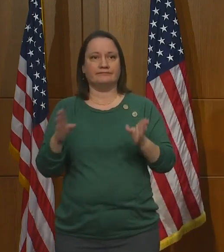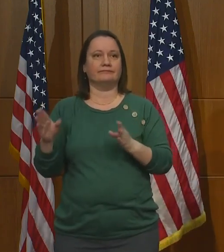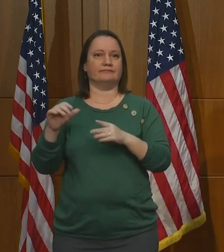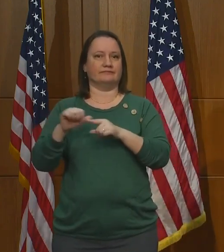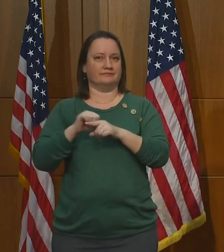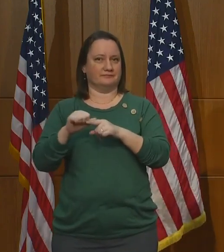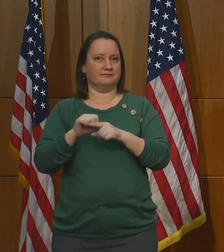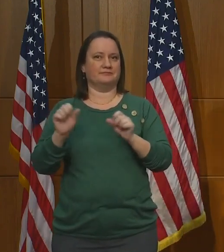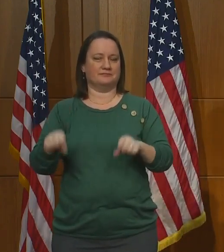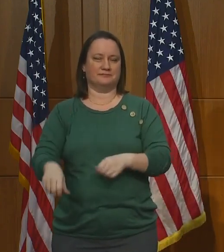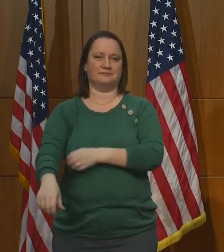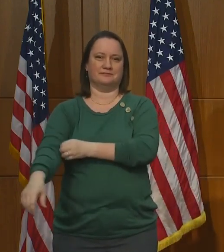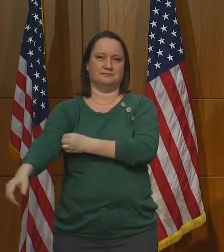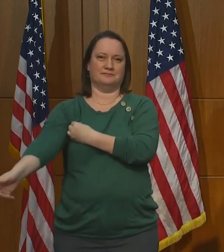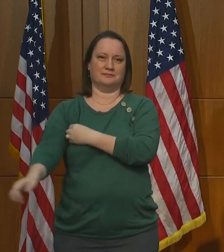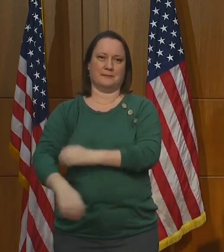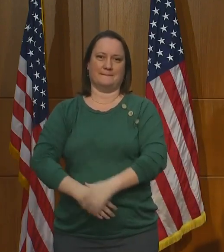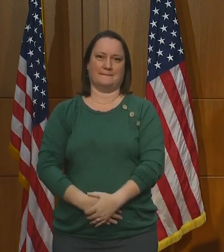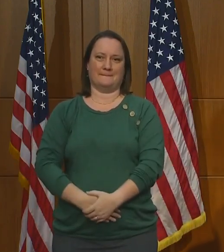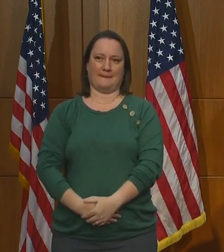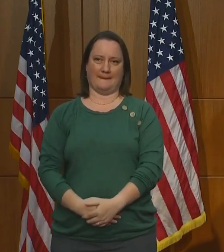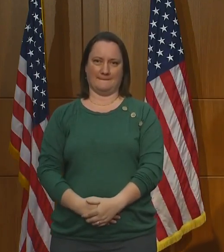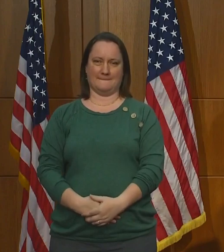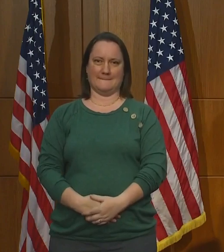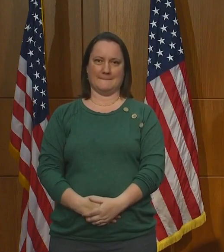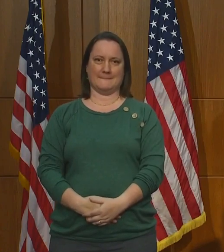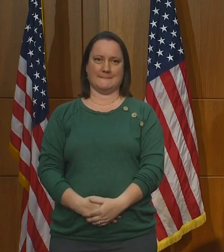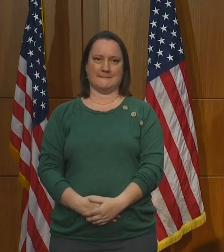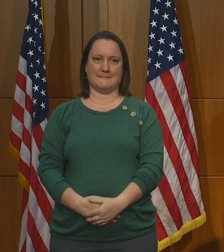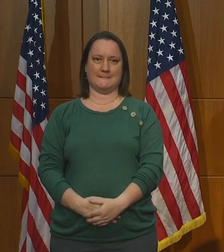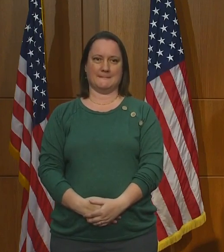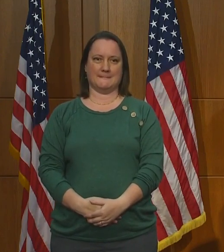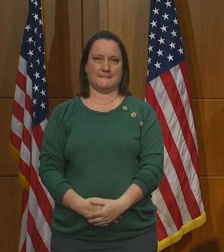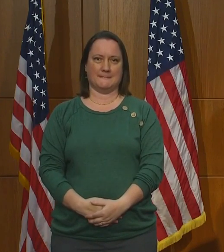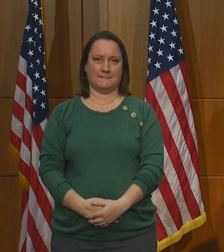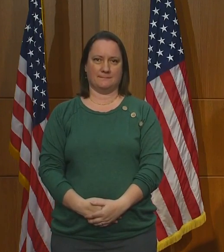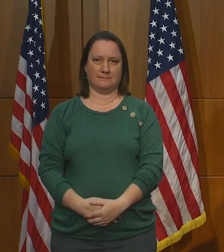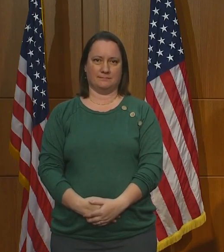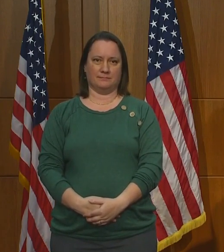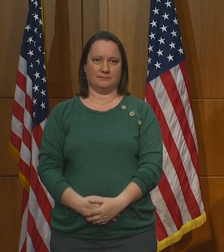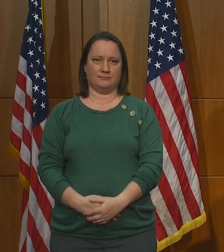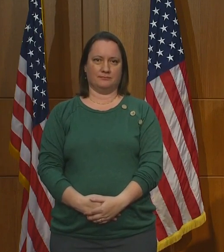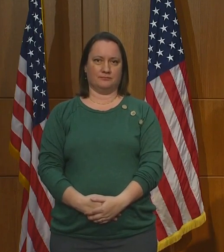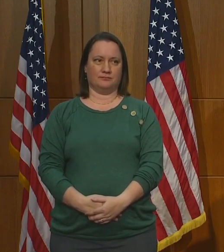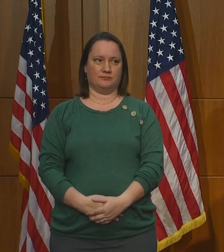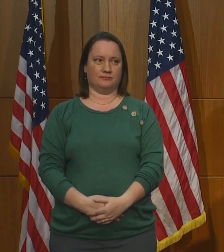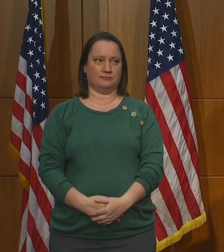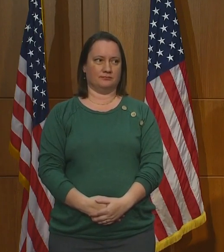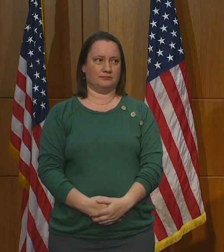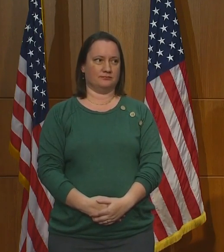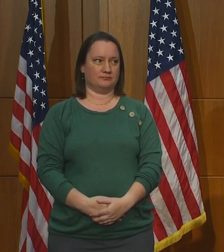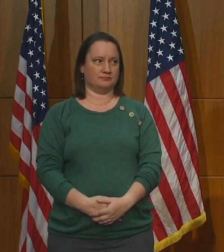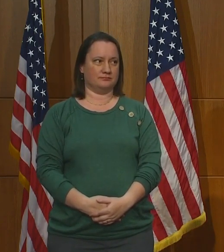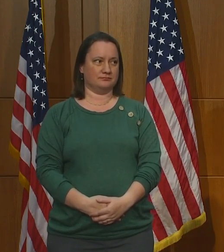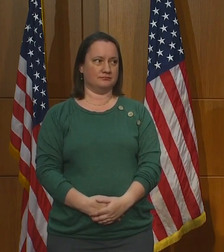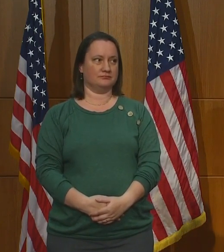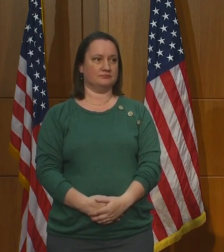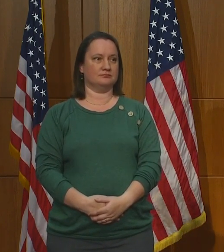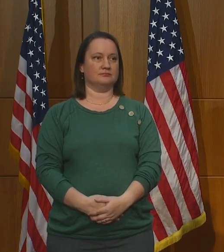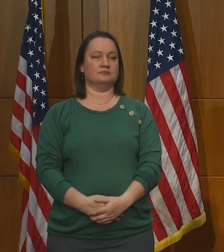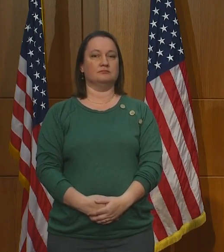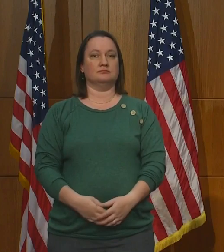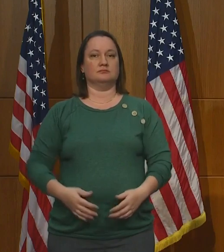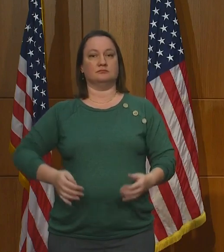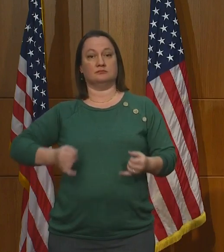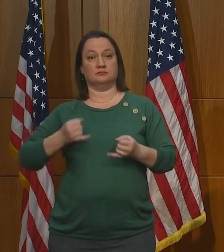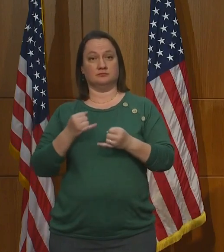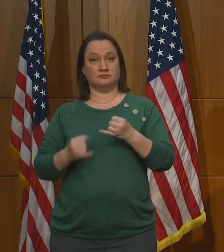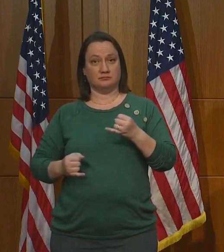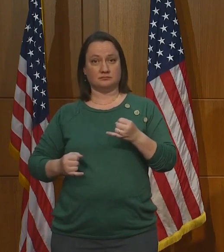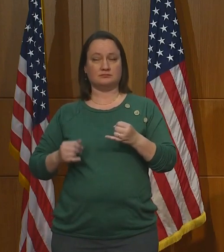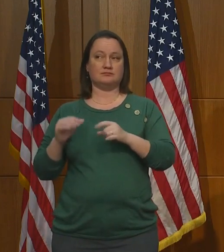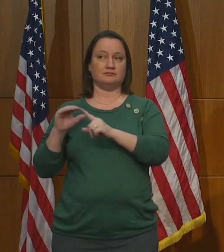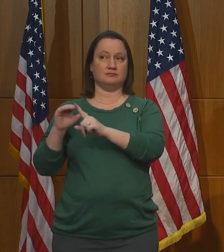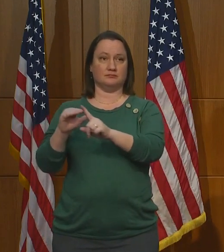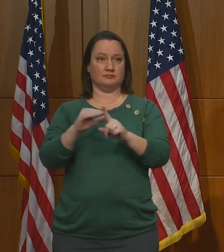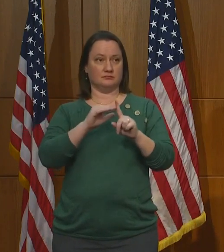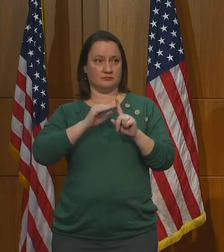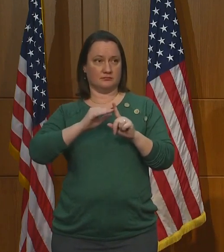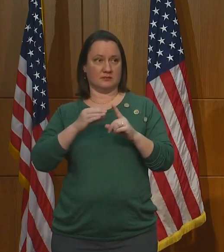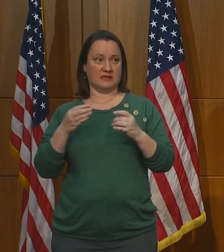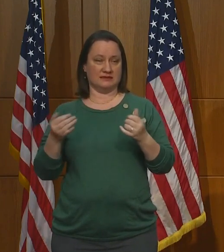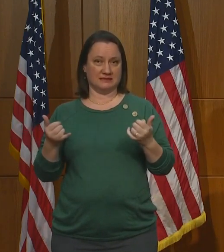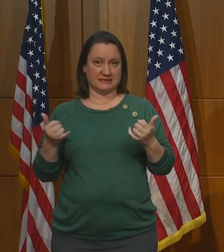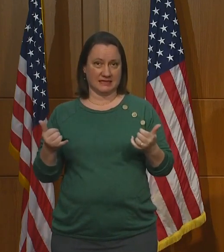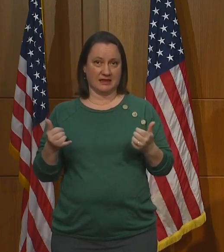STOOD IN A OUT SMART WAY. THANK